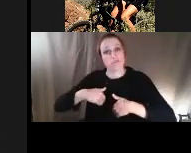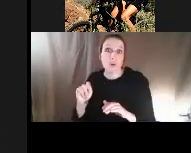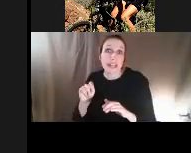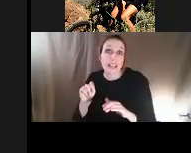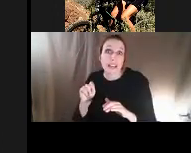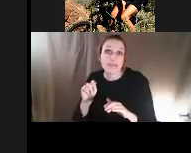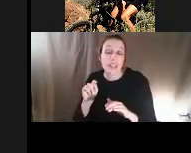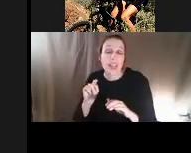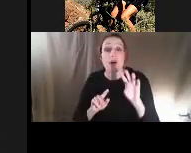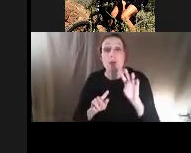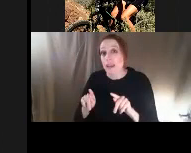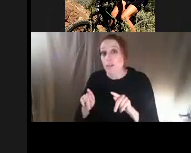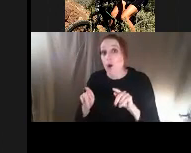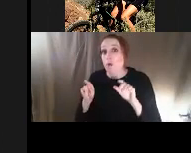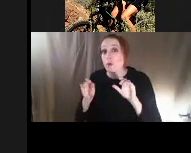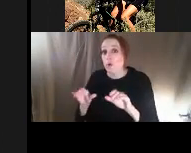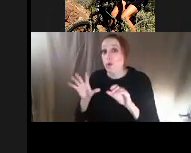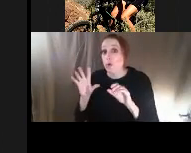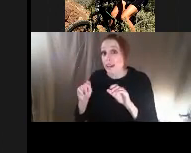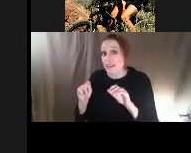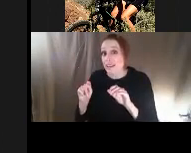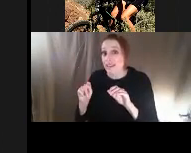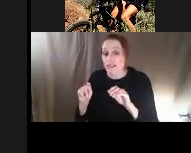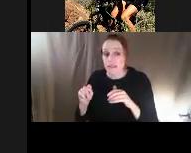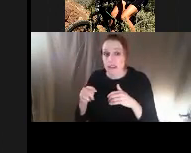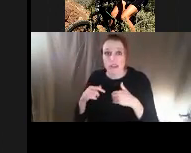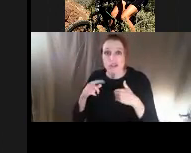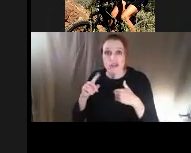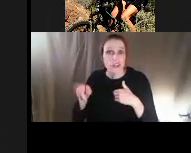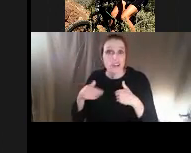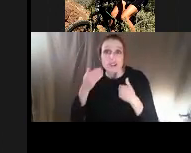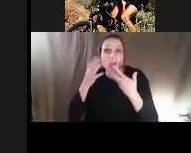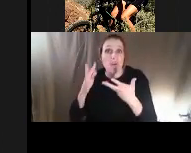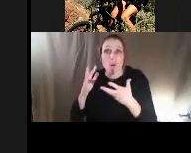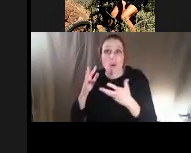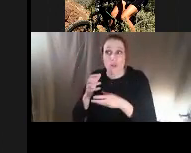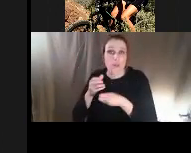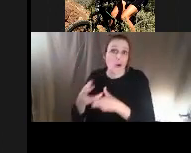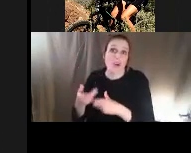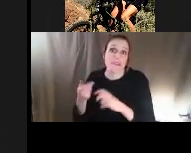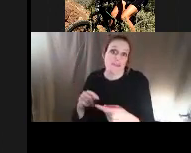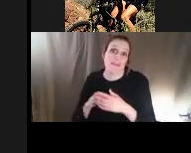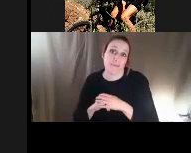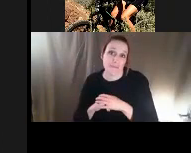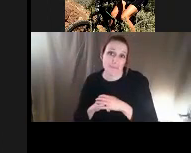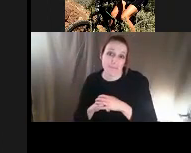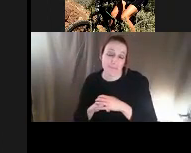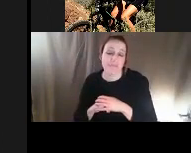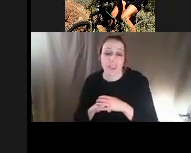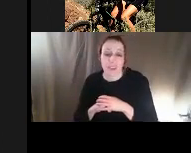they're doing. They don't know how they're hurting somebody. Unfortunately, they do take a really huge